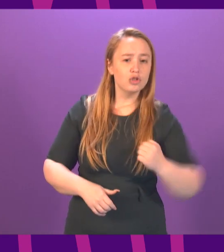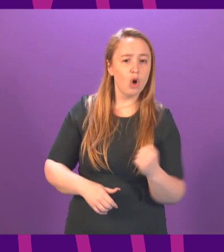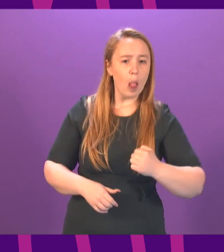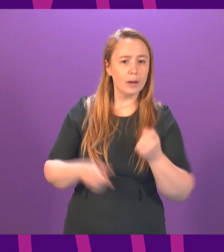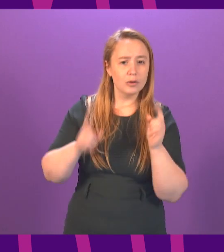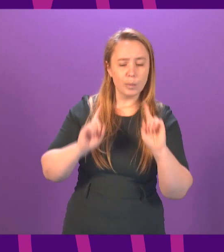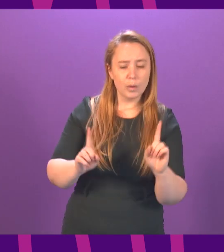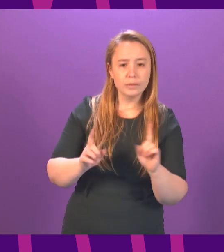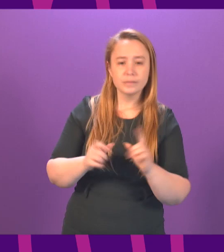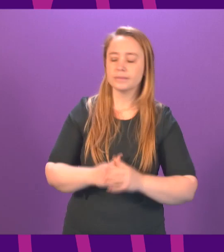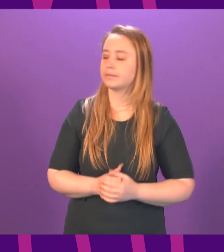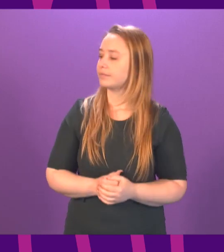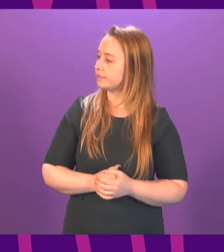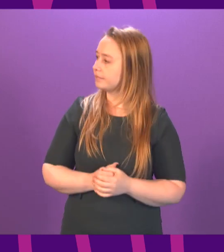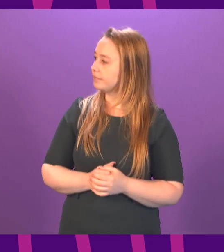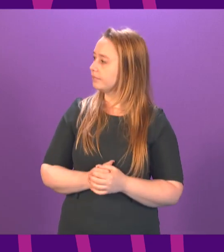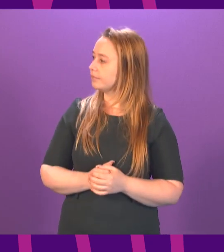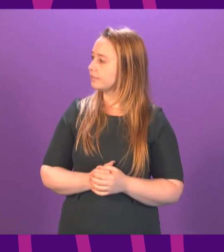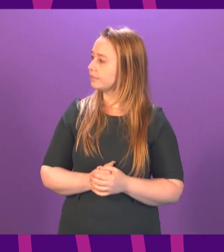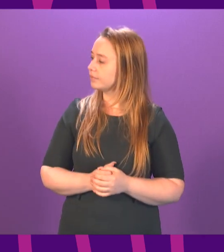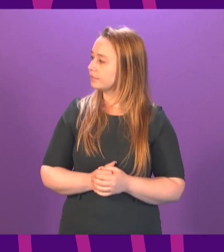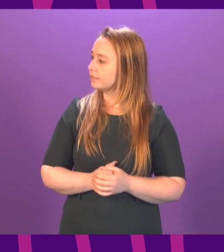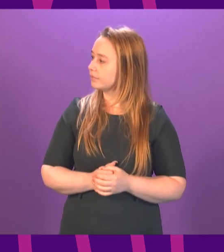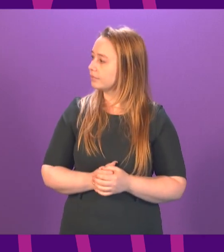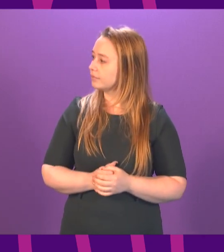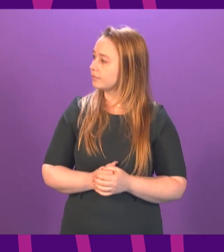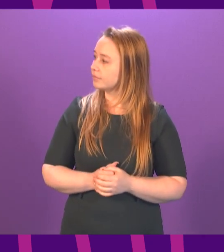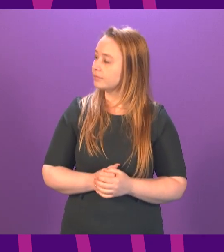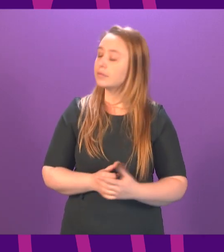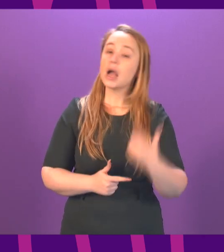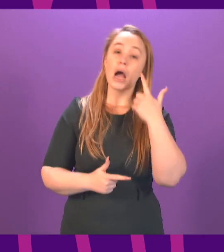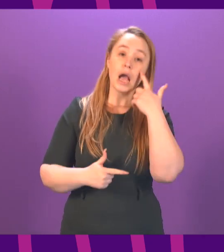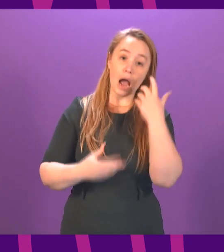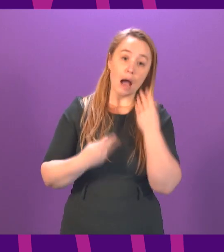I am happy to give equivalent figures, which I can provide later on. However, I think it